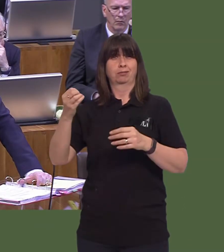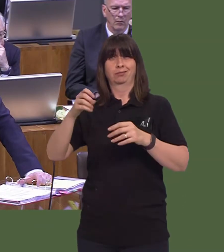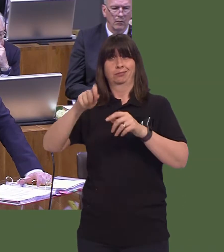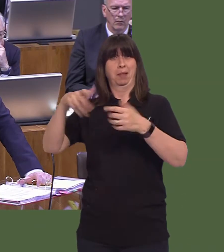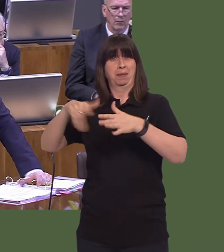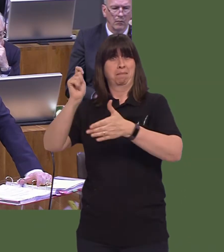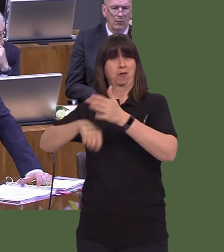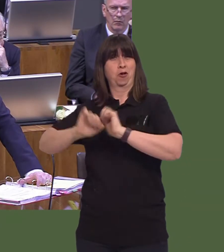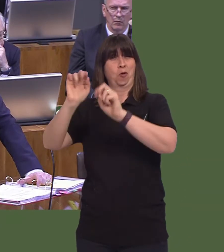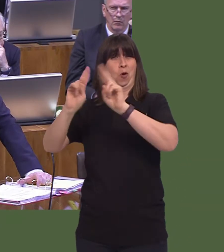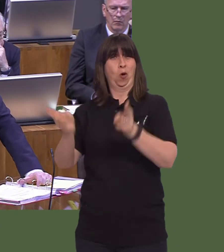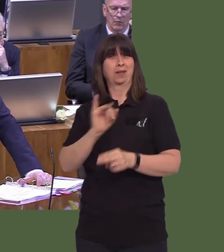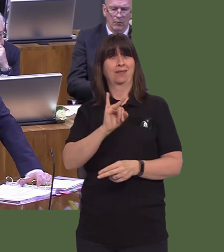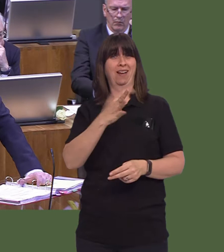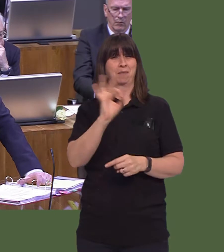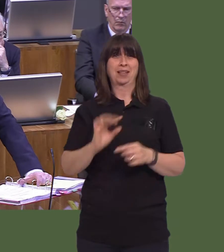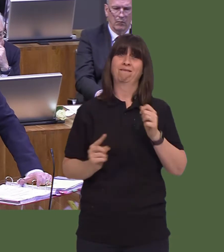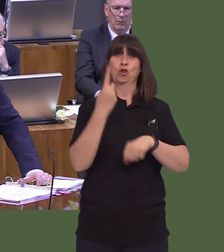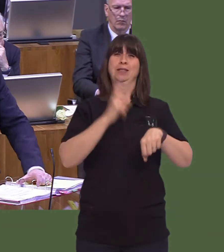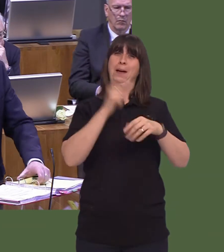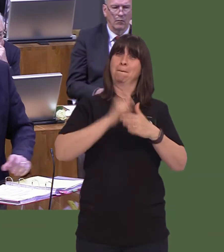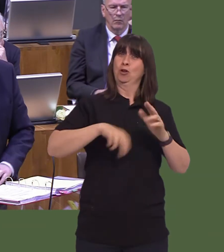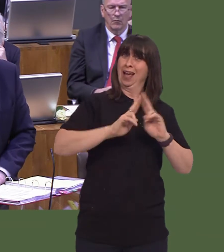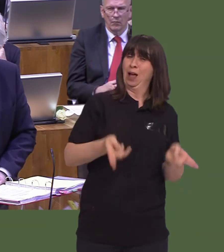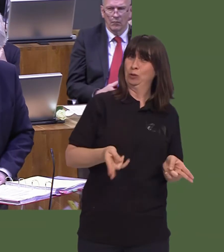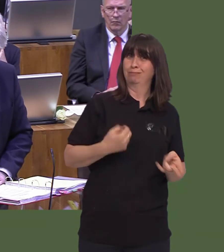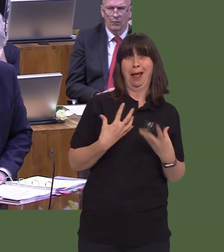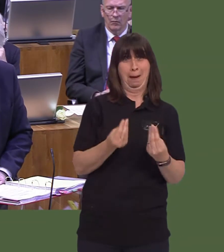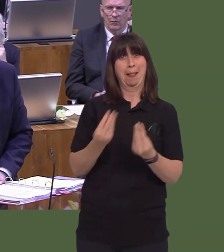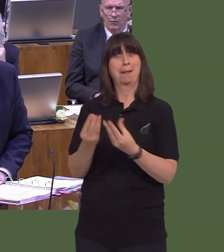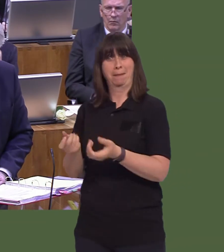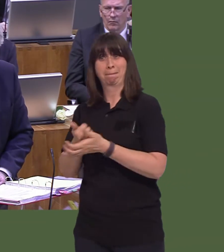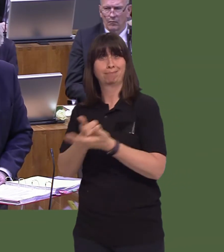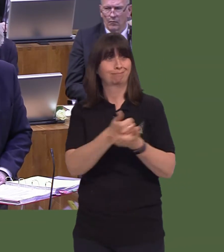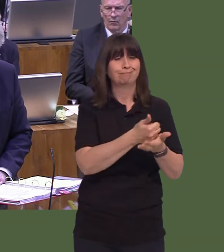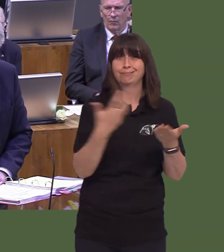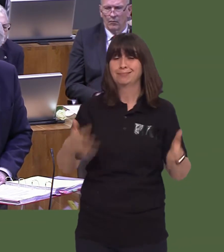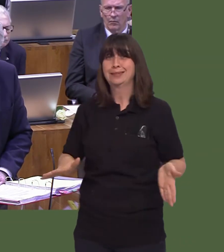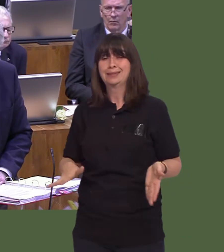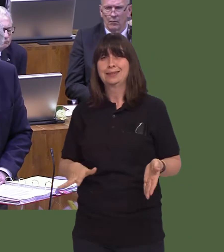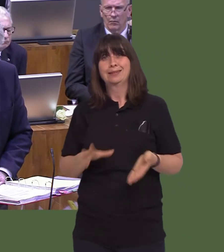75 per cent being first-time buyers. In addition, of course, the scheme is attracting development funding into Wales and providing